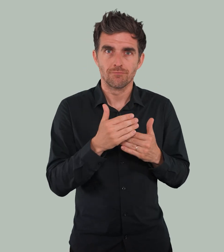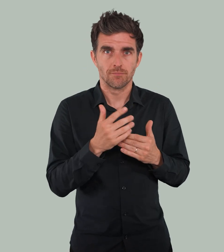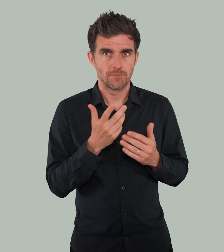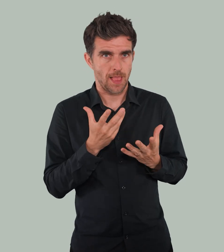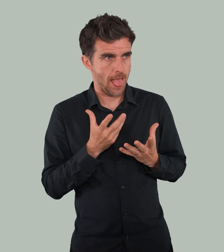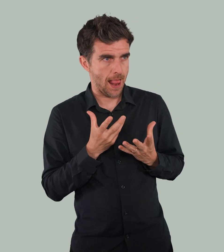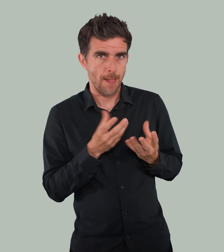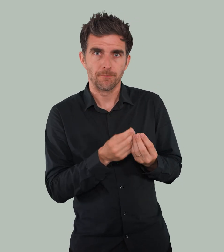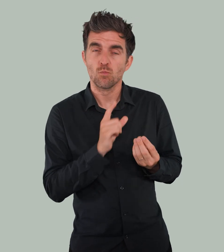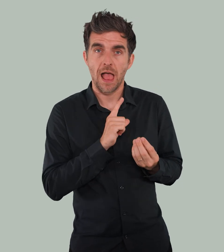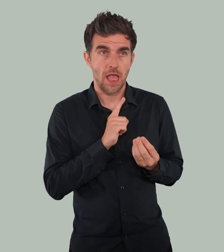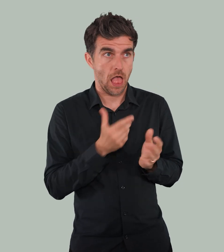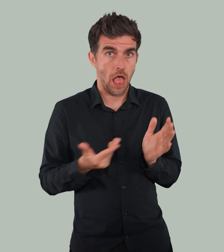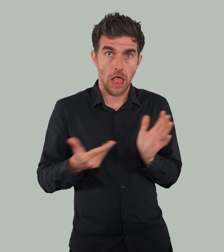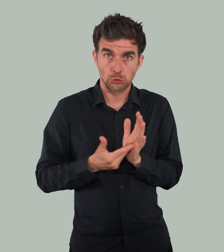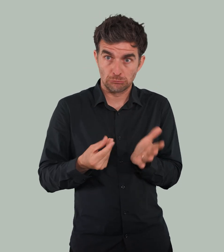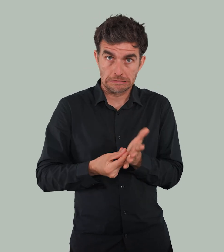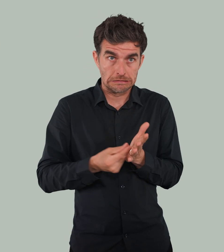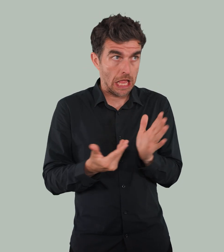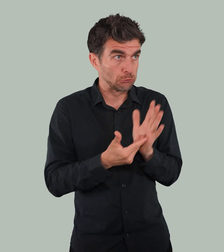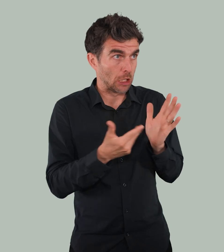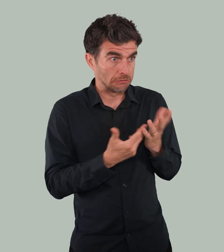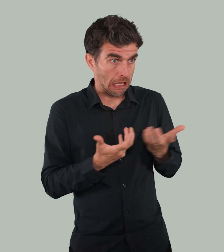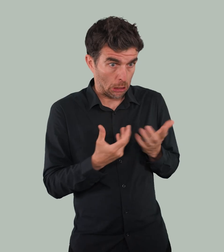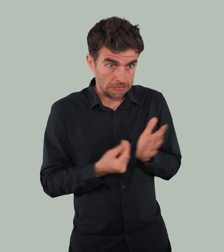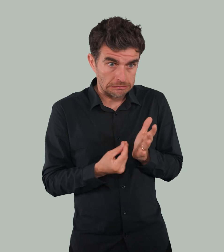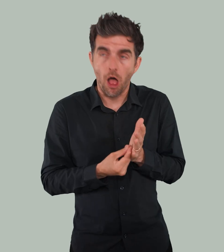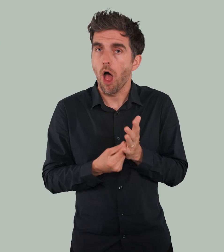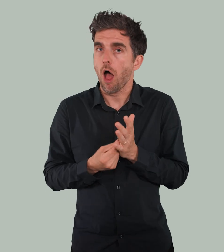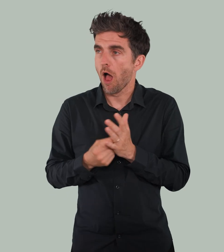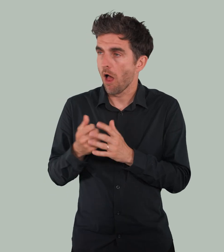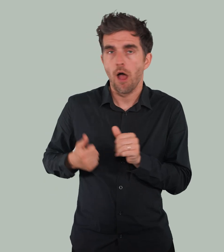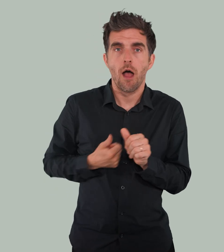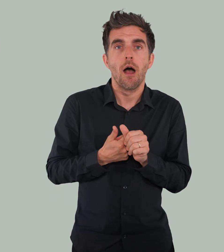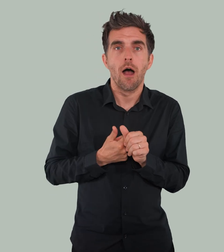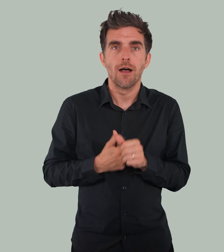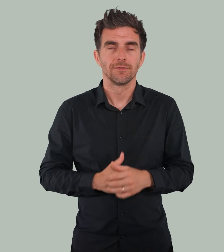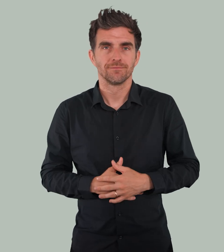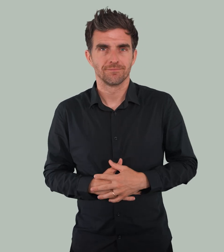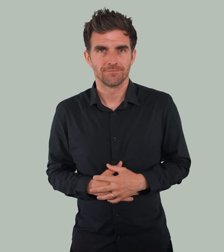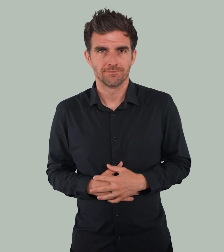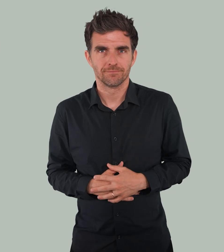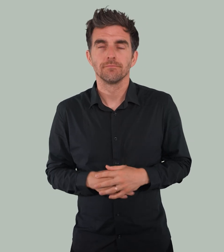particularly through helping to meet additional costs.